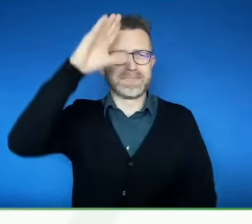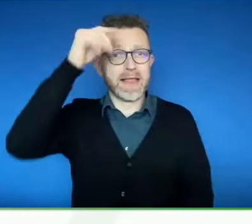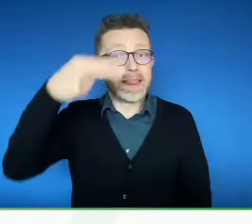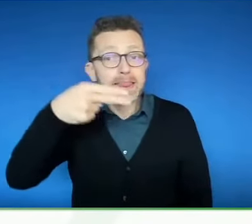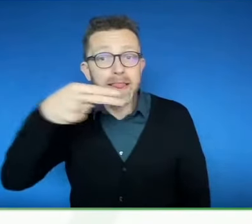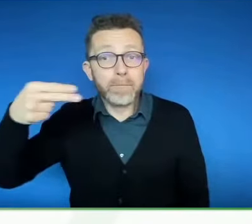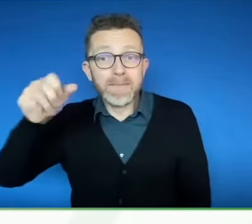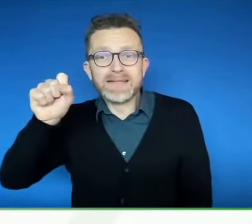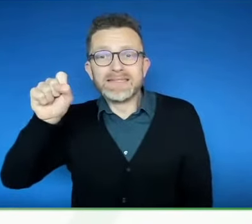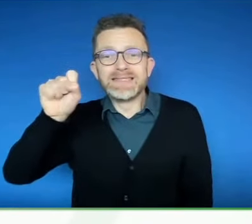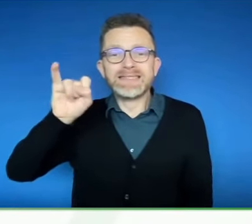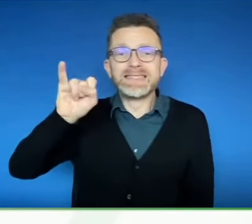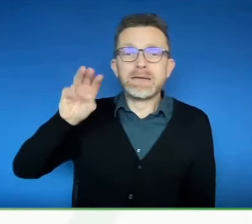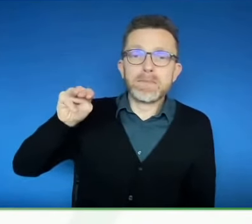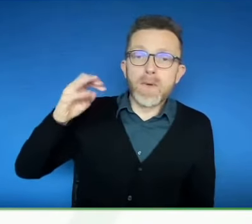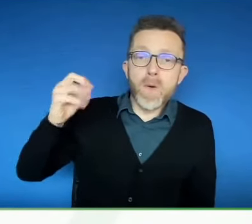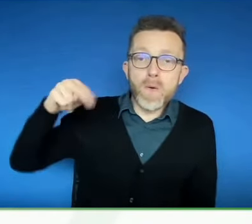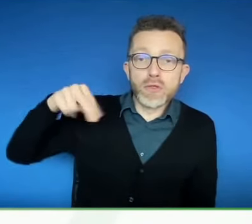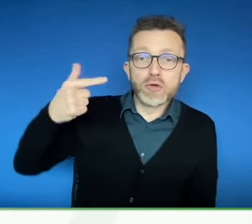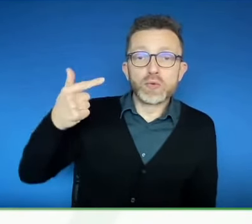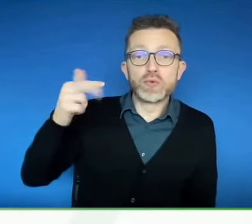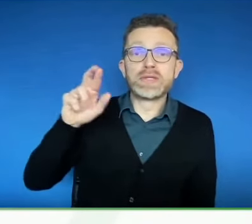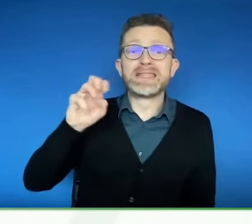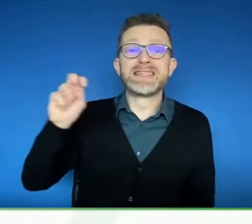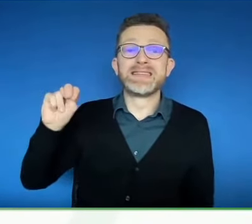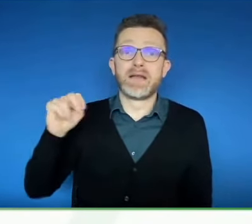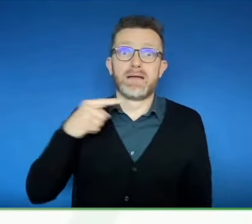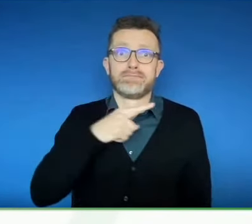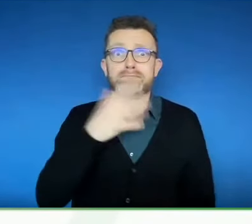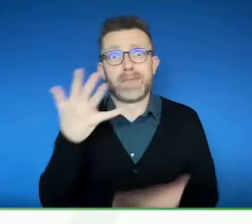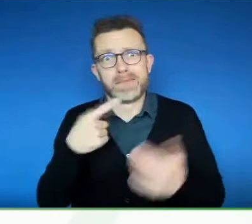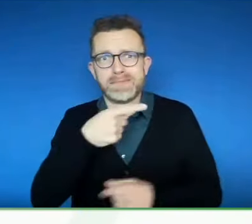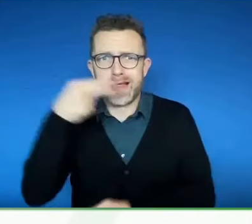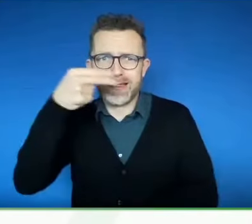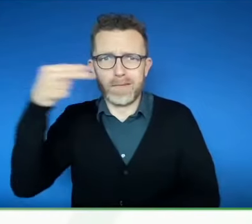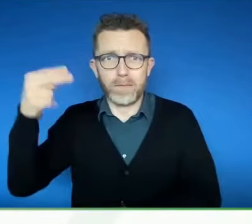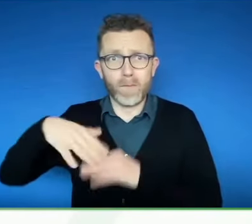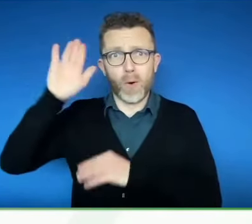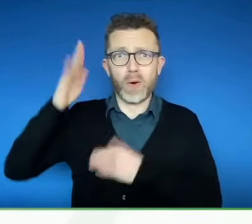I hope you have energy to tell us what would you do? The floor is yours.